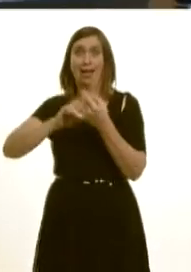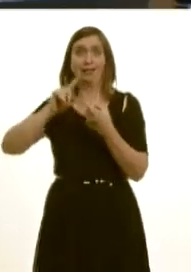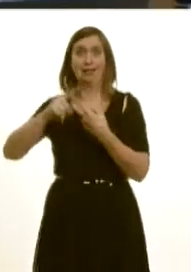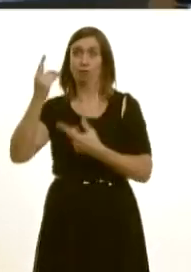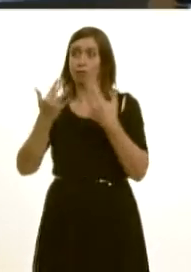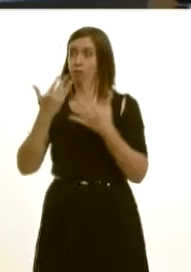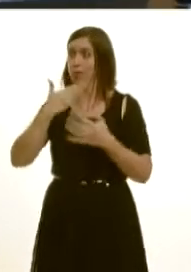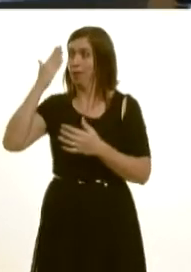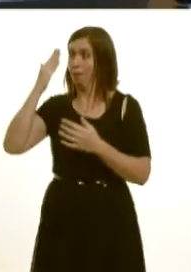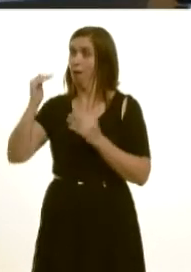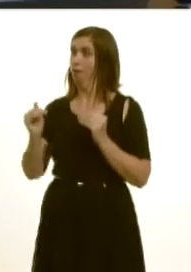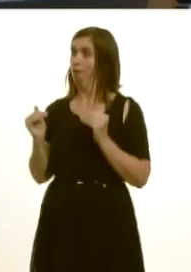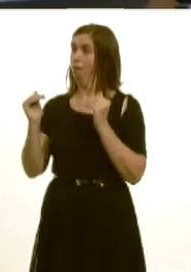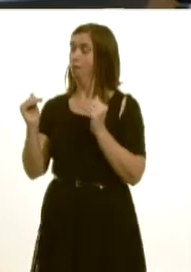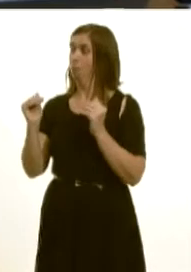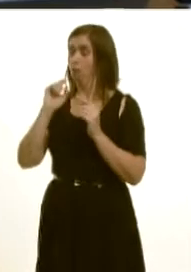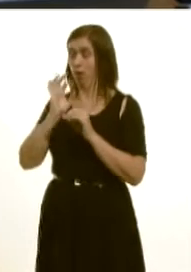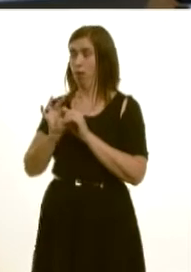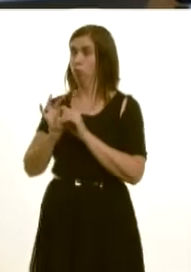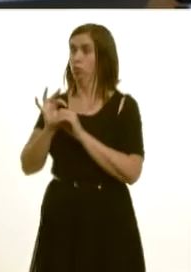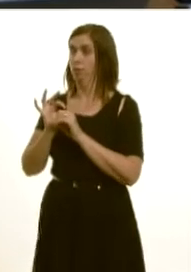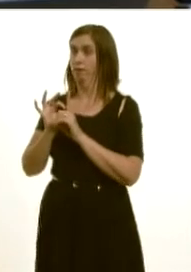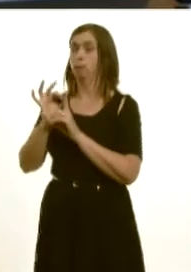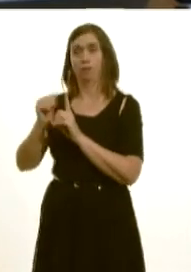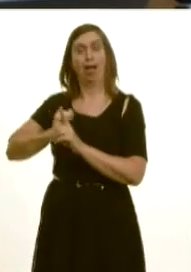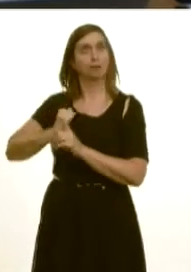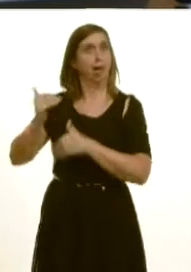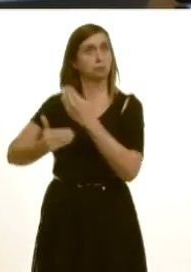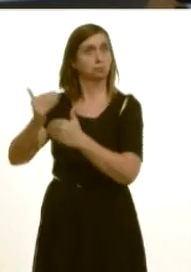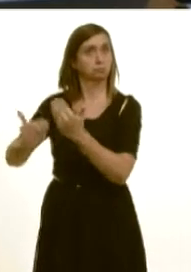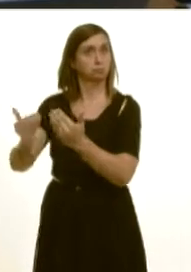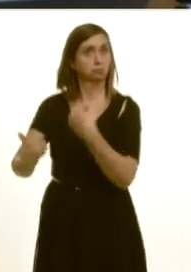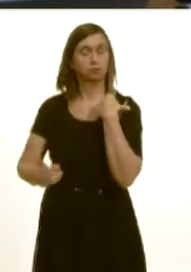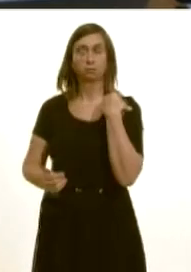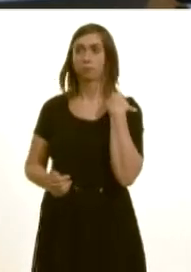summer, and we expect those improvements to continue. We have seen the great strides that